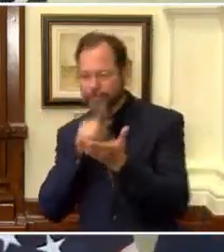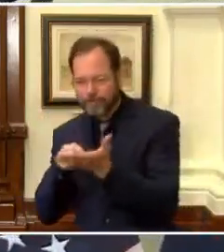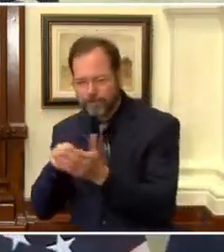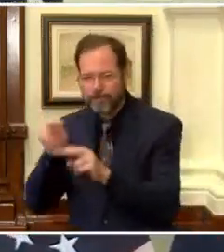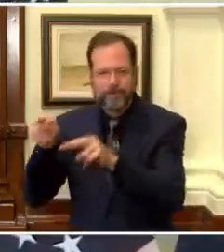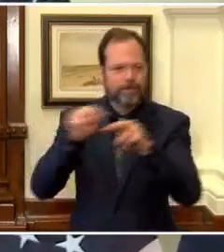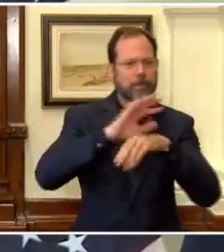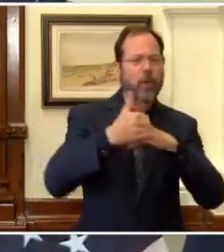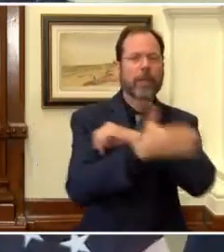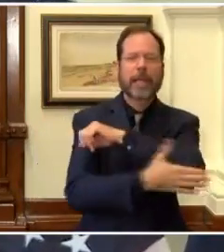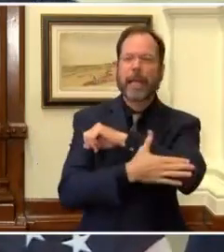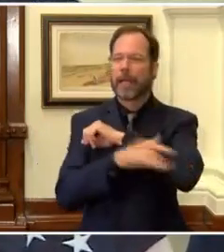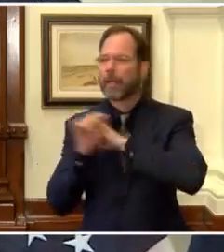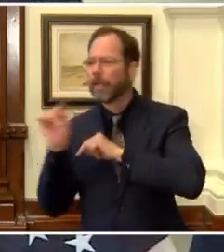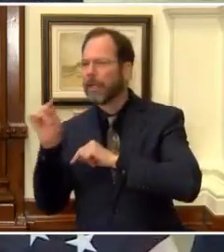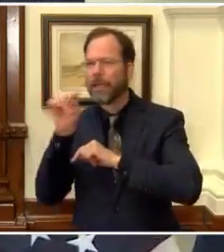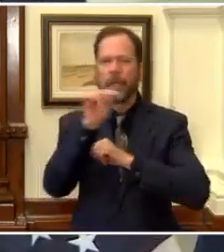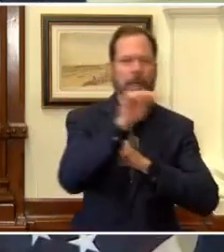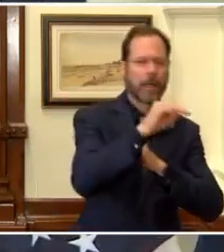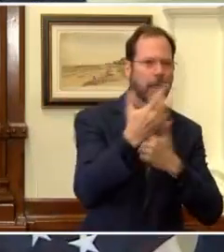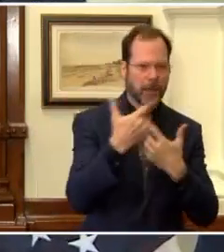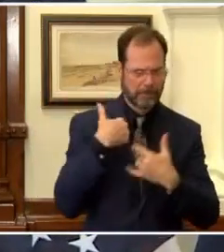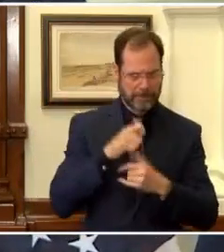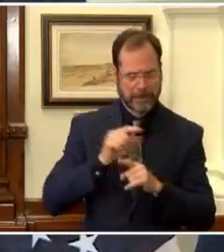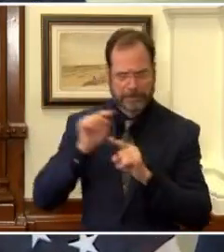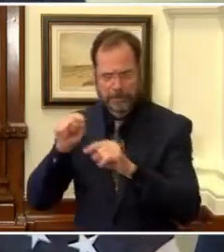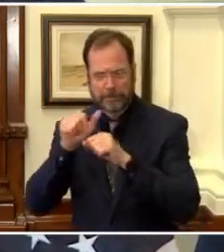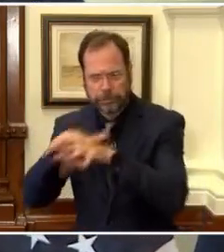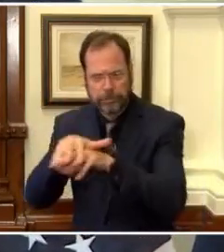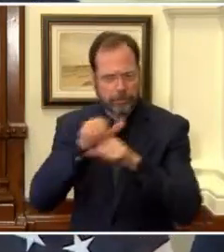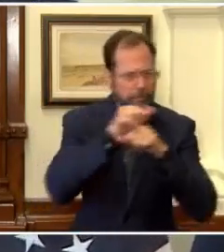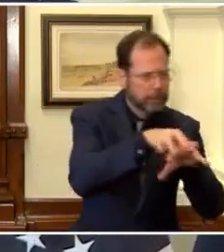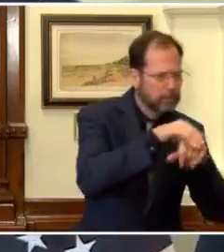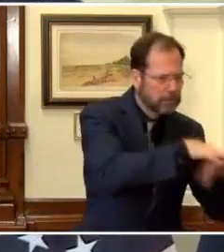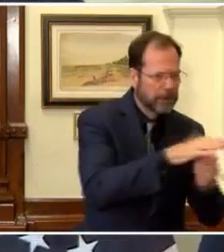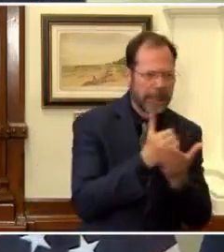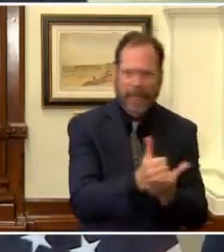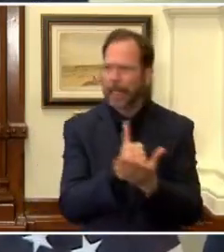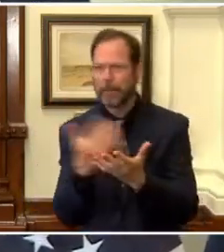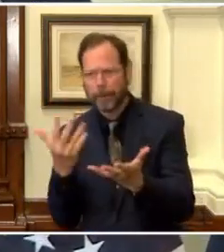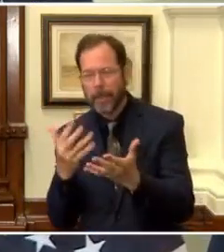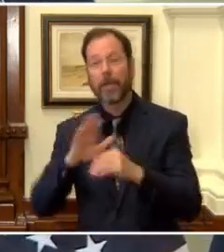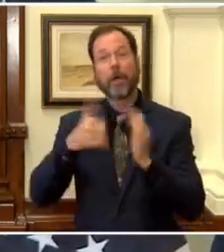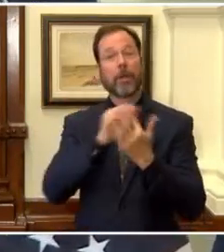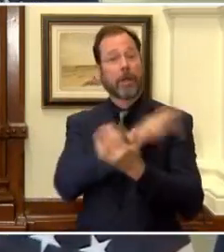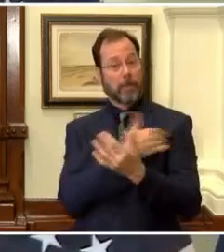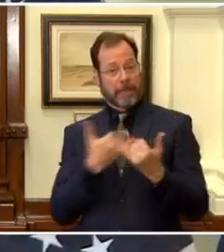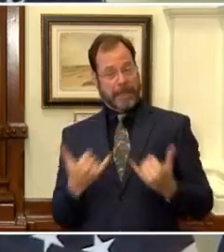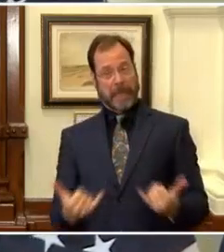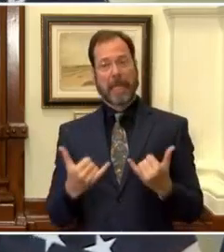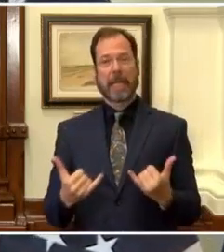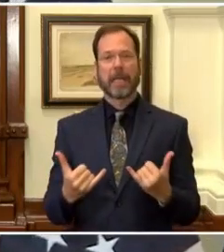SARLACC. WE ARE FOLLOWING OUR COUNTIES VERY CLOSELY IN WHAT MIGHT BE